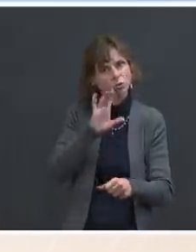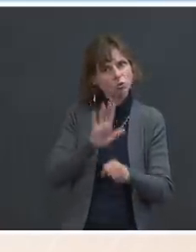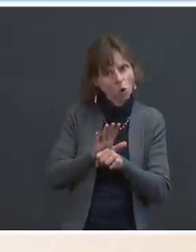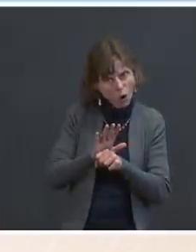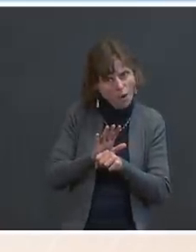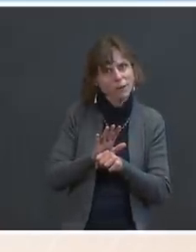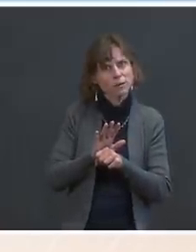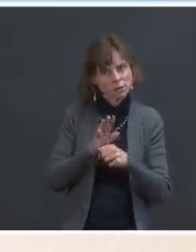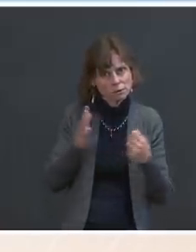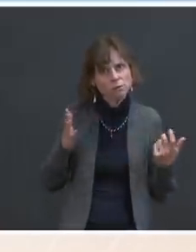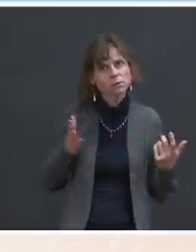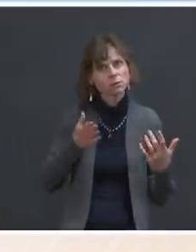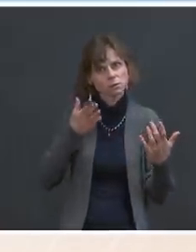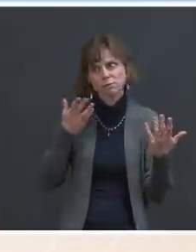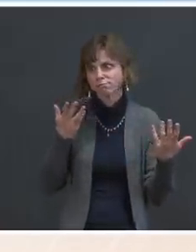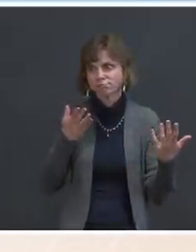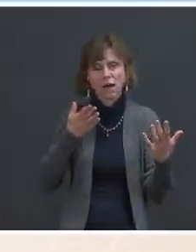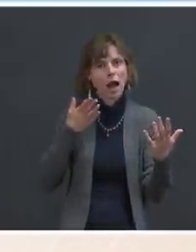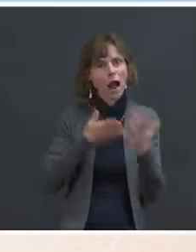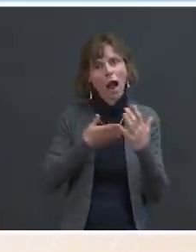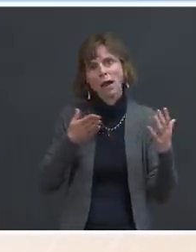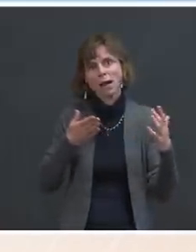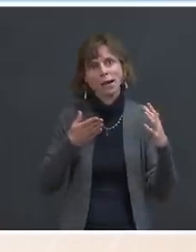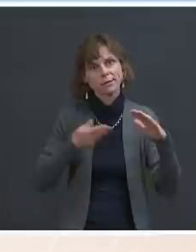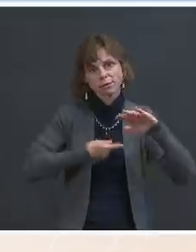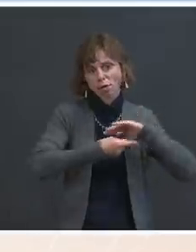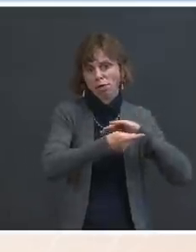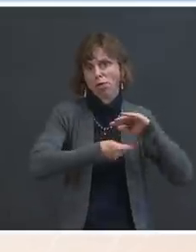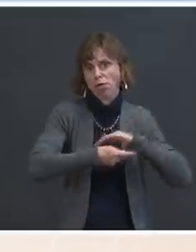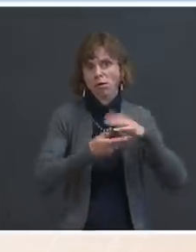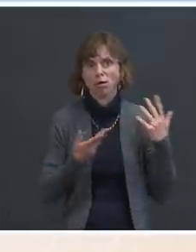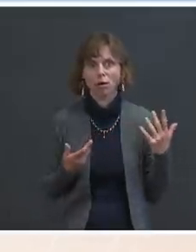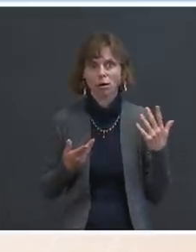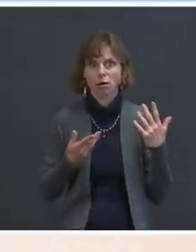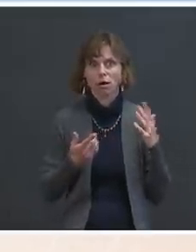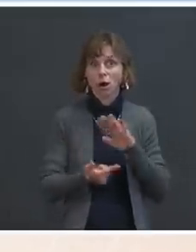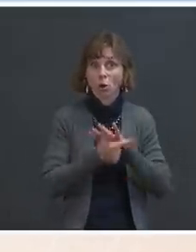on creating governments that function better to provide services for their country.